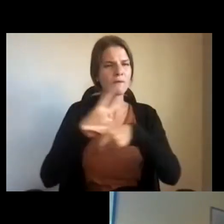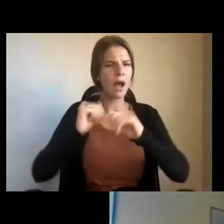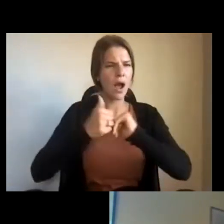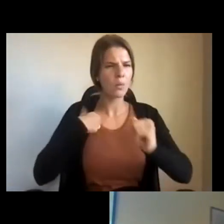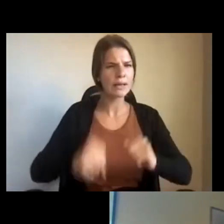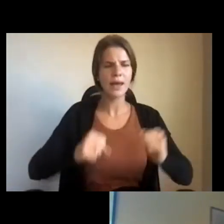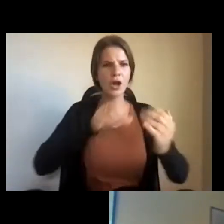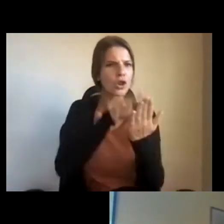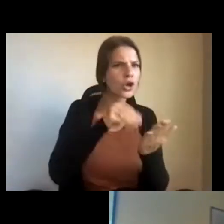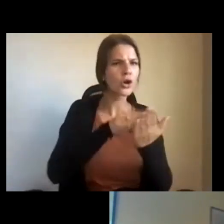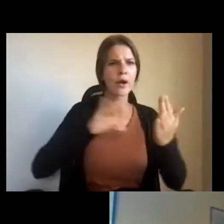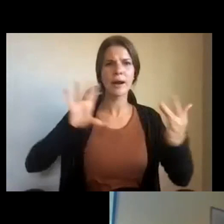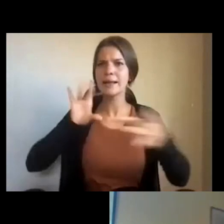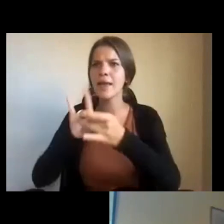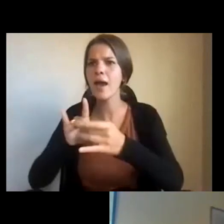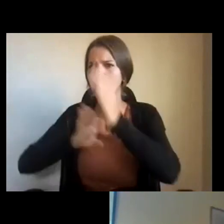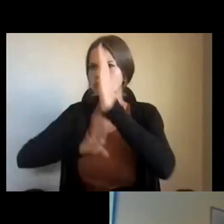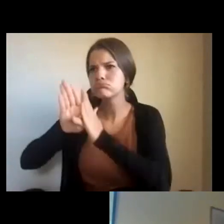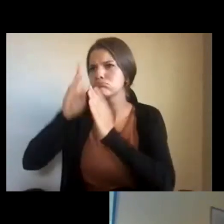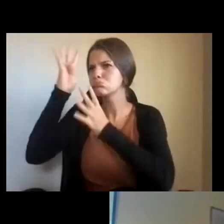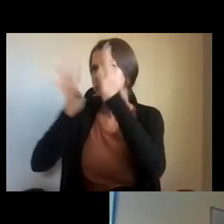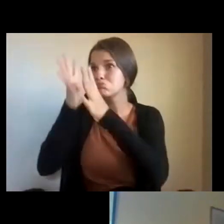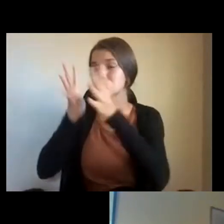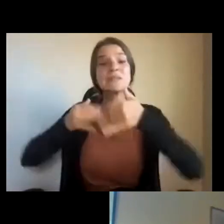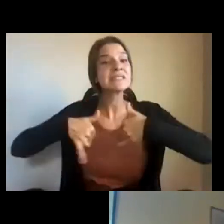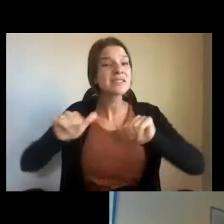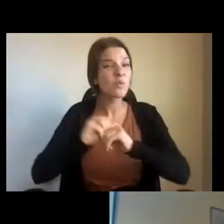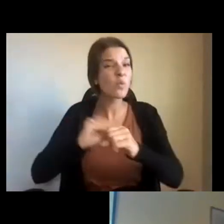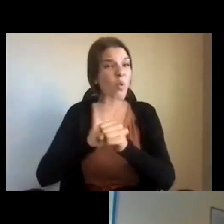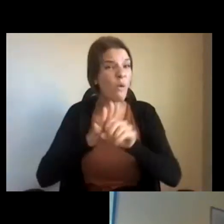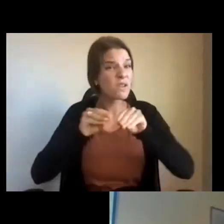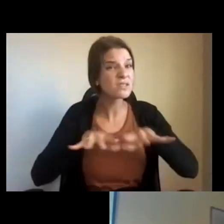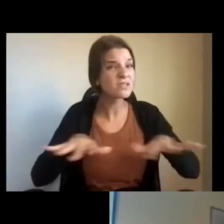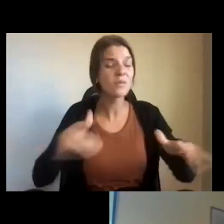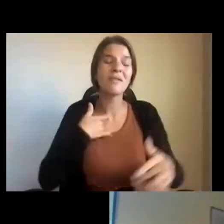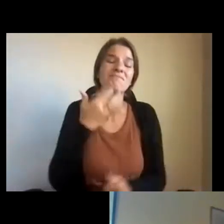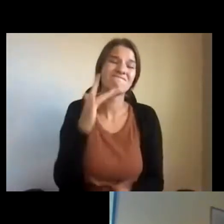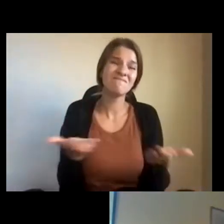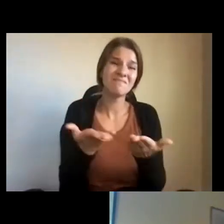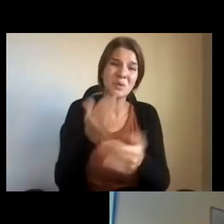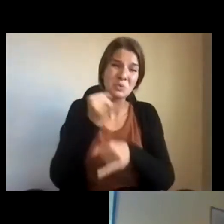We're so fortunate that we are at such a wonderful institution that not only can give us the advice.